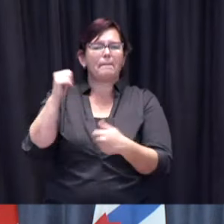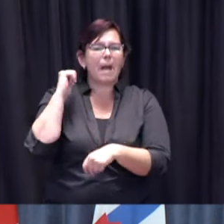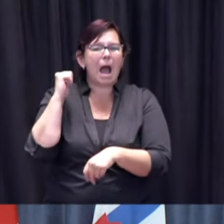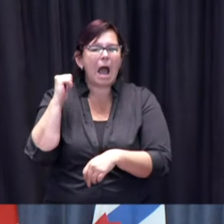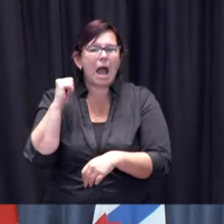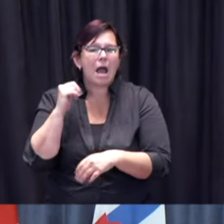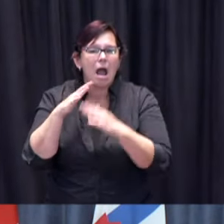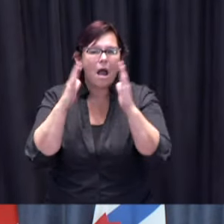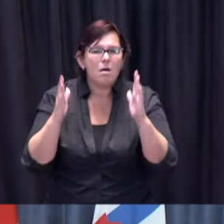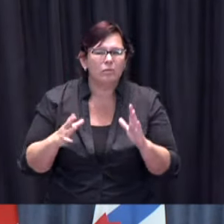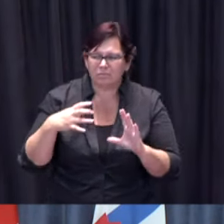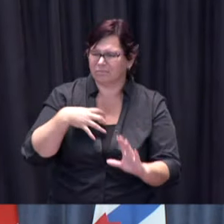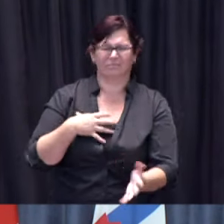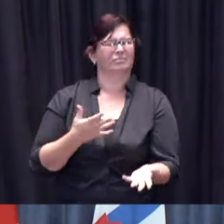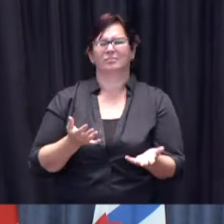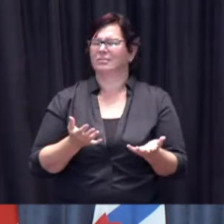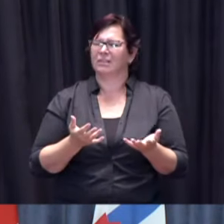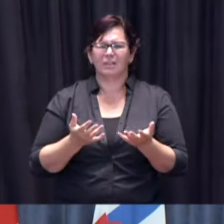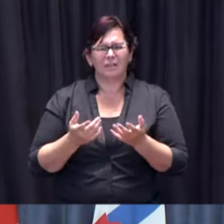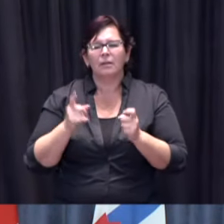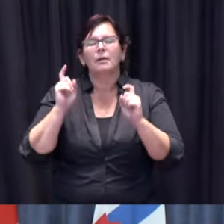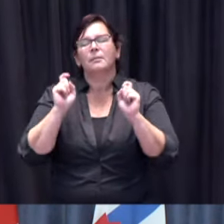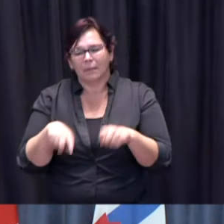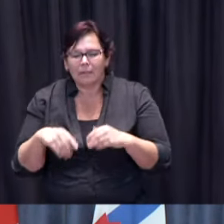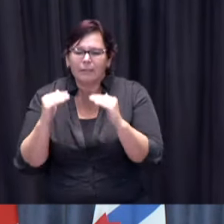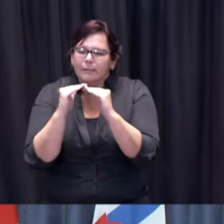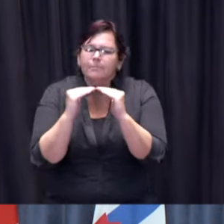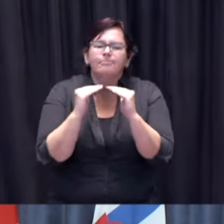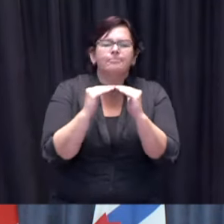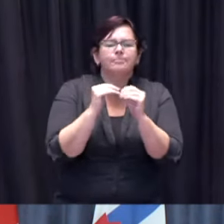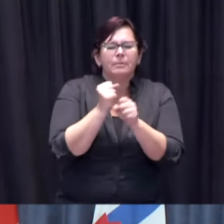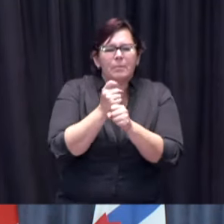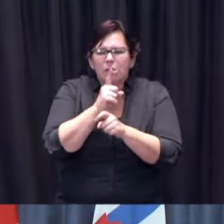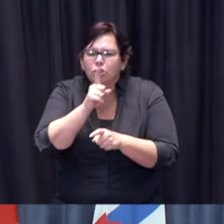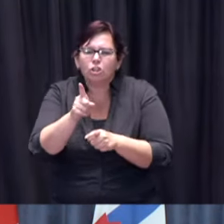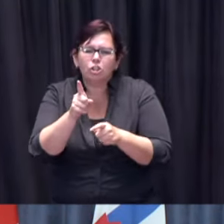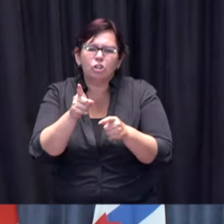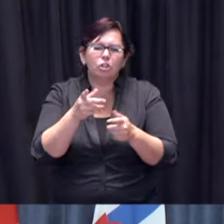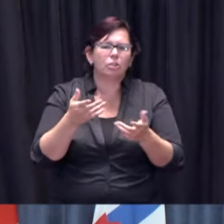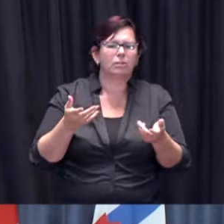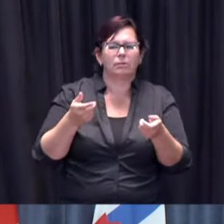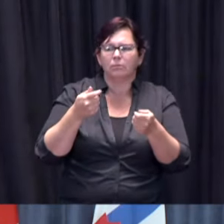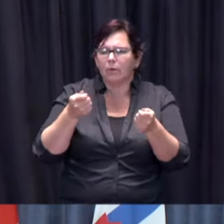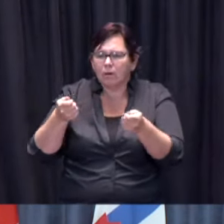colleagues control or direct enforcement efforts on the beaches or with regard to backyard parties on the